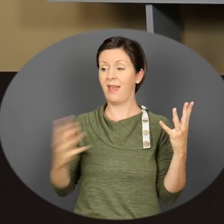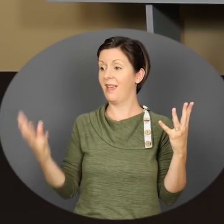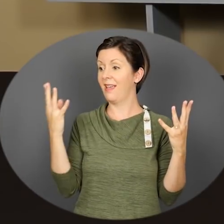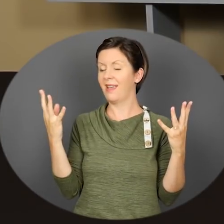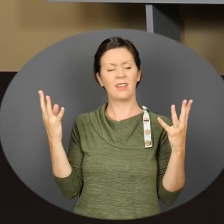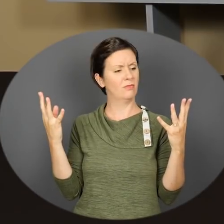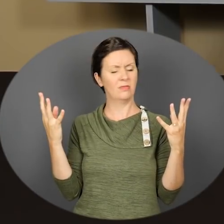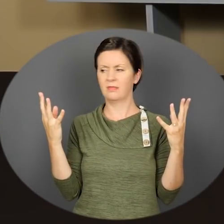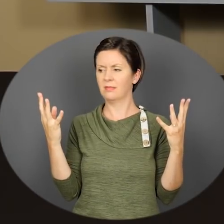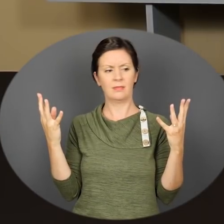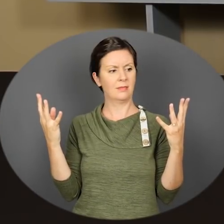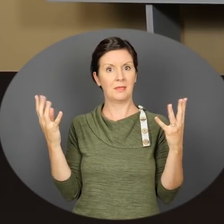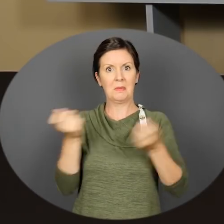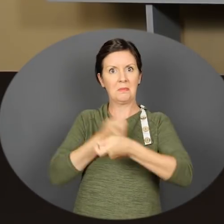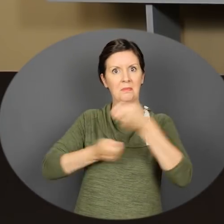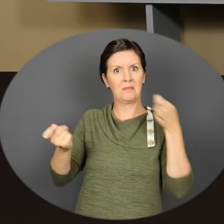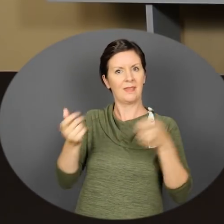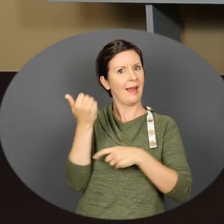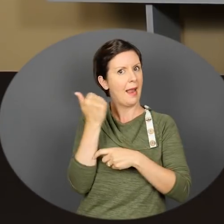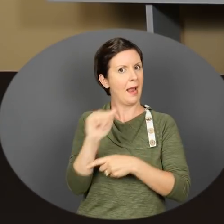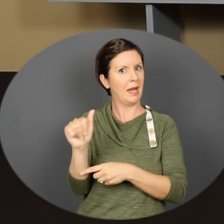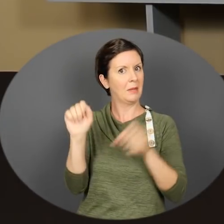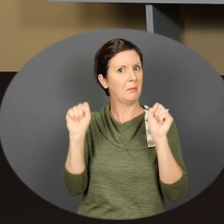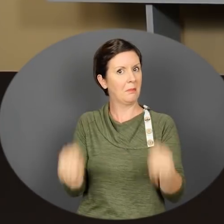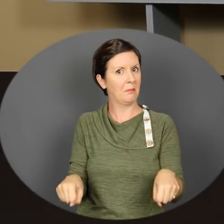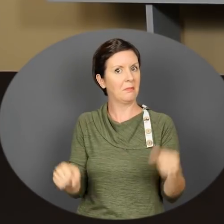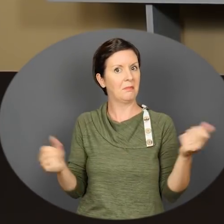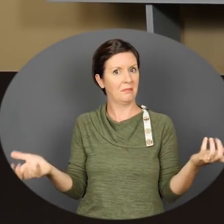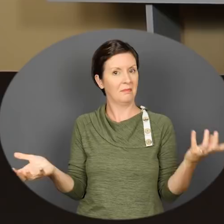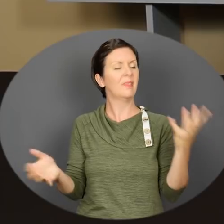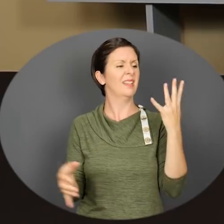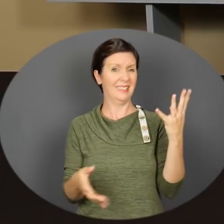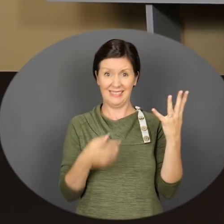you would prefer. And then all of the remaining path tiles get shuffled back into the draw